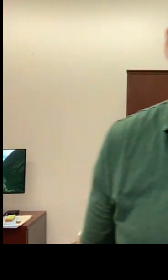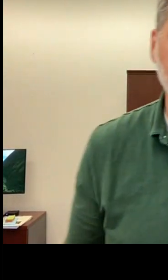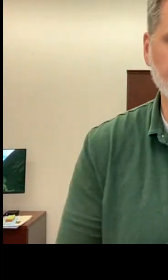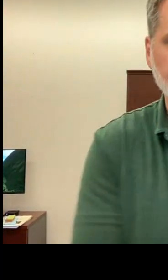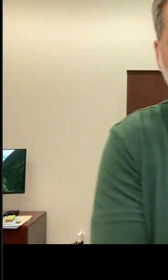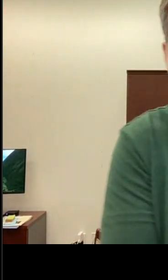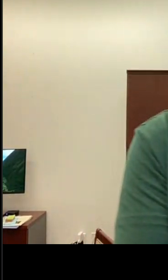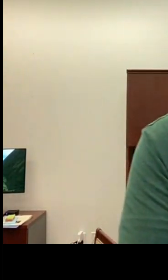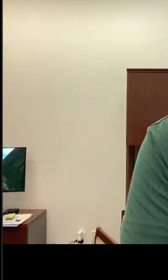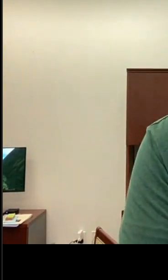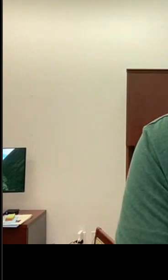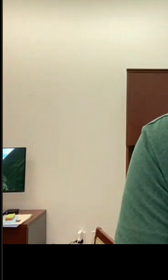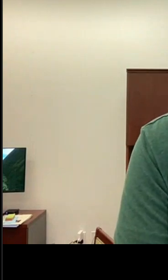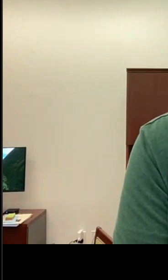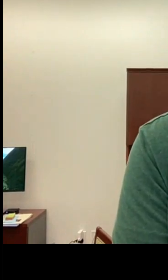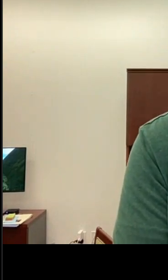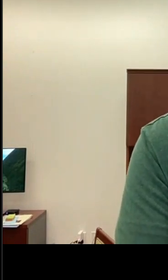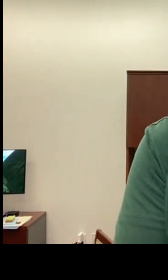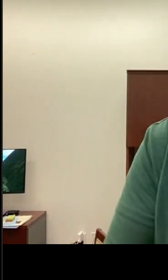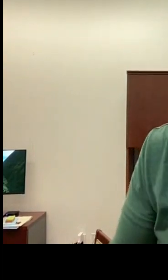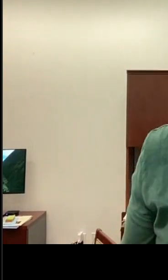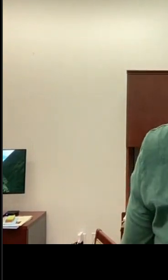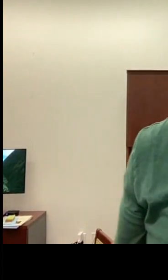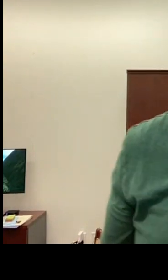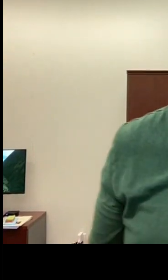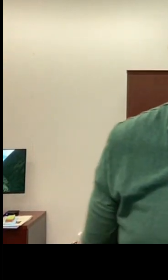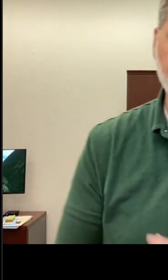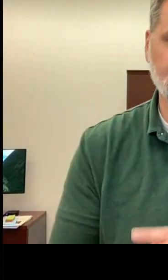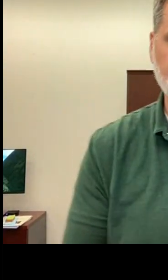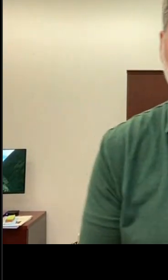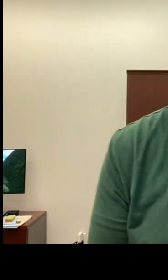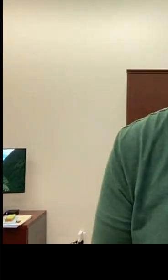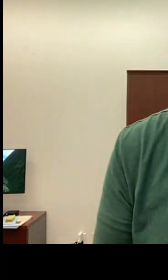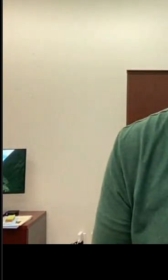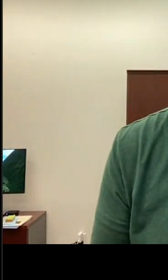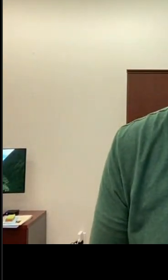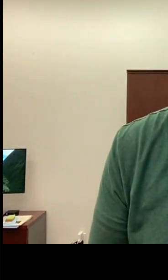right-hand corner of your screen. Click on the white arrow in the orange box,